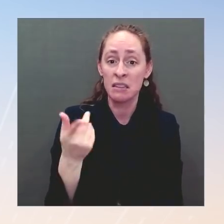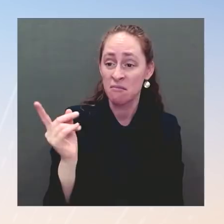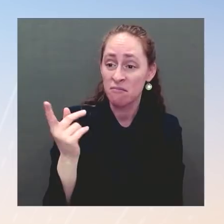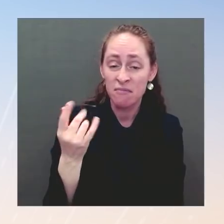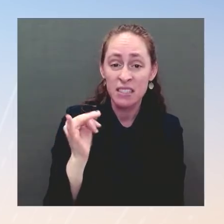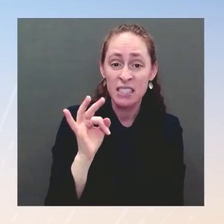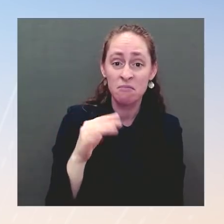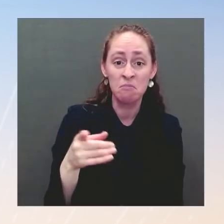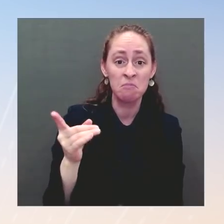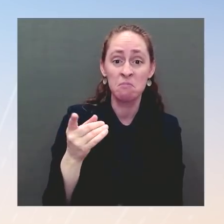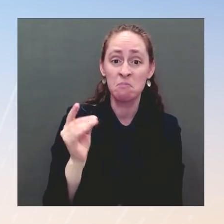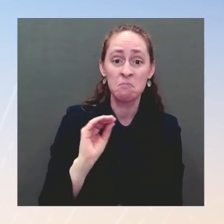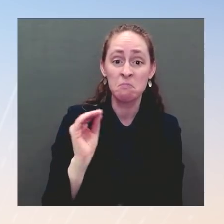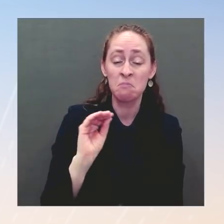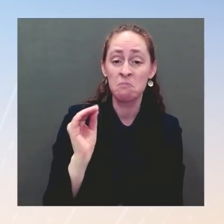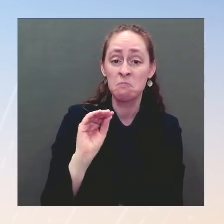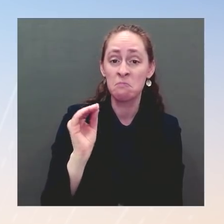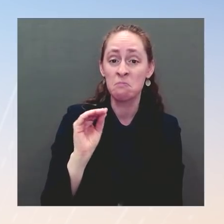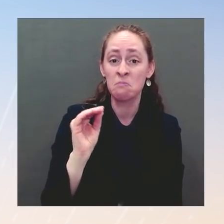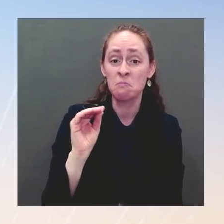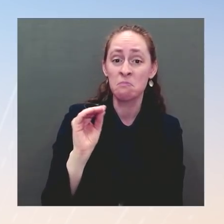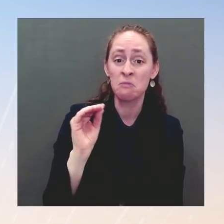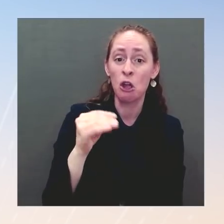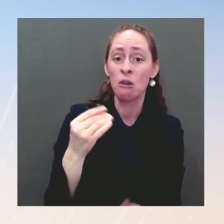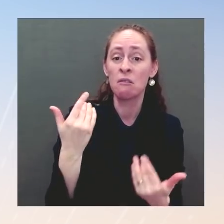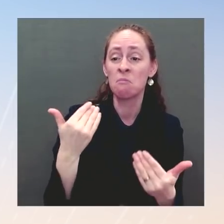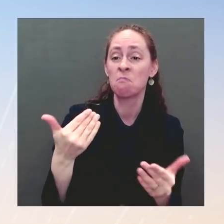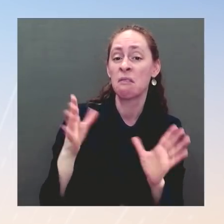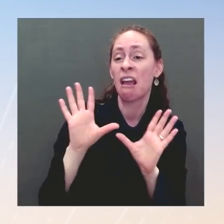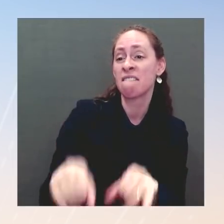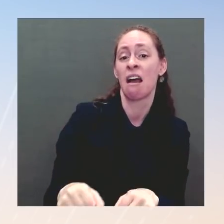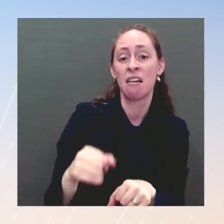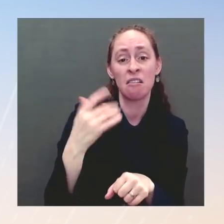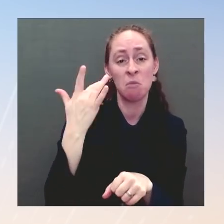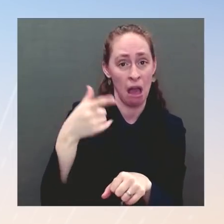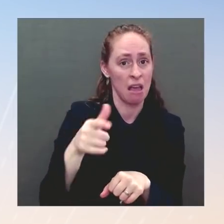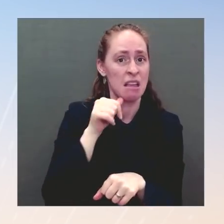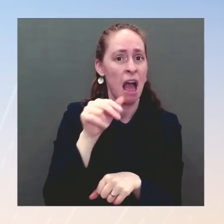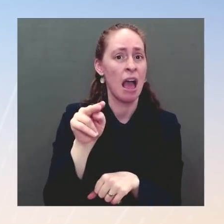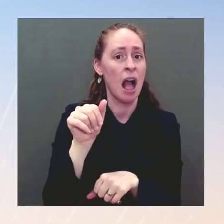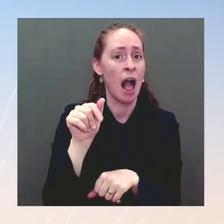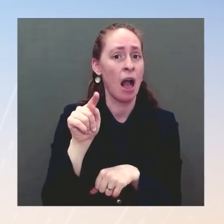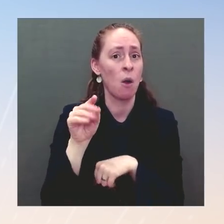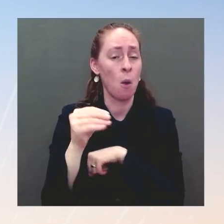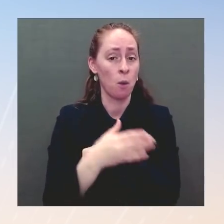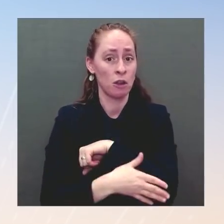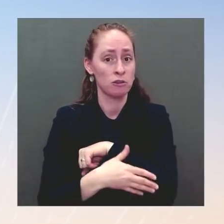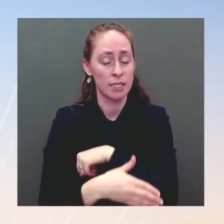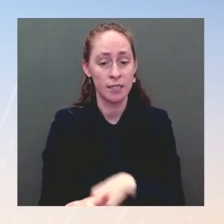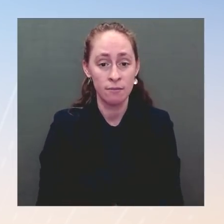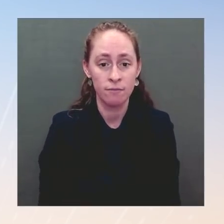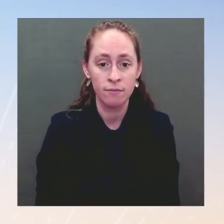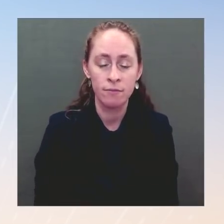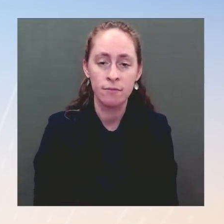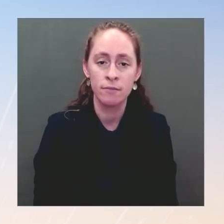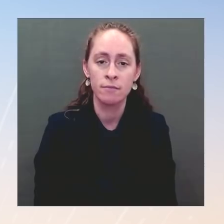Ms. Psaki: Again, I don't know how many more times I can say it: There's no scenario -- the President is not sending U.S. troops to fight in Ukraine against Russia.